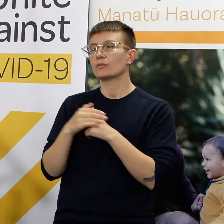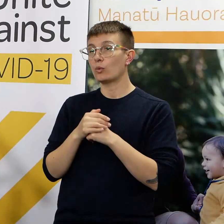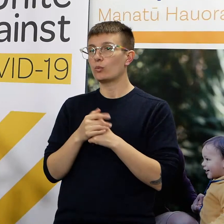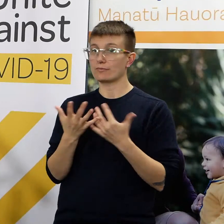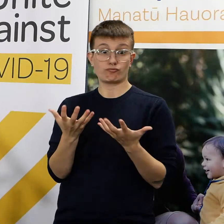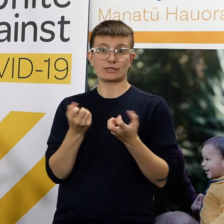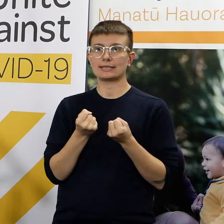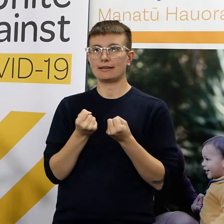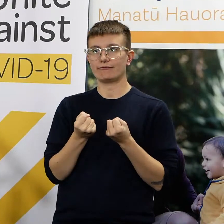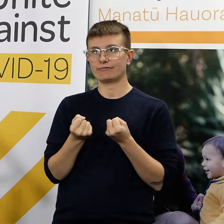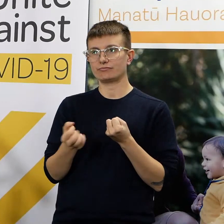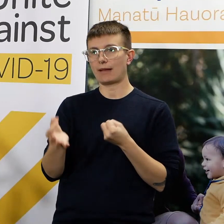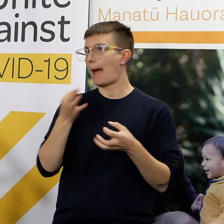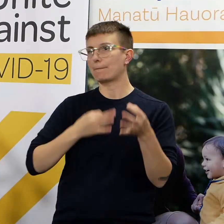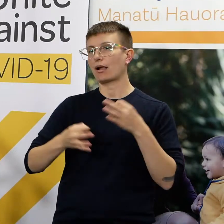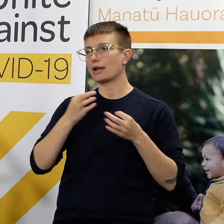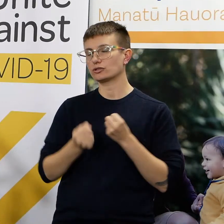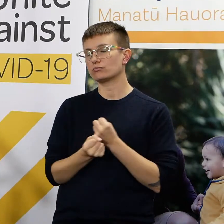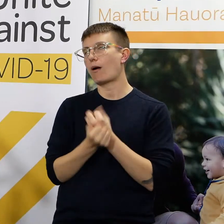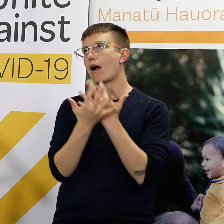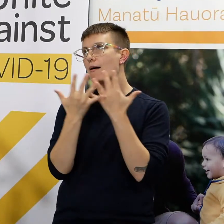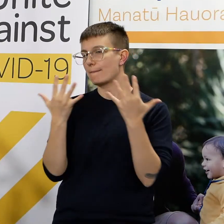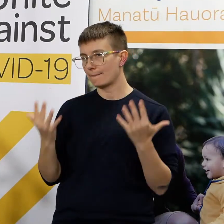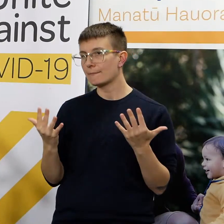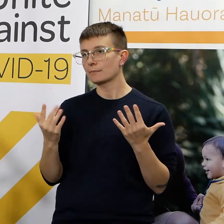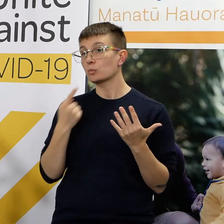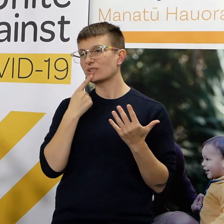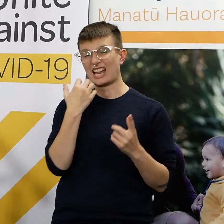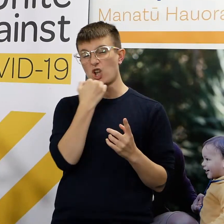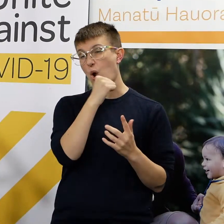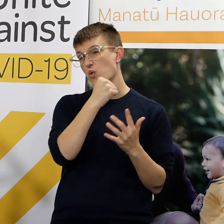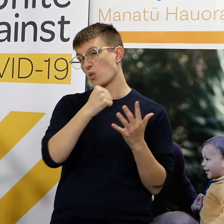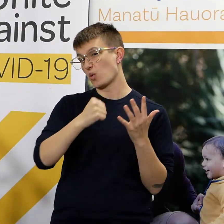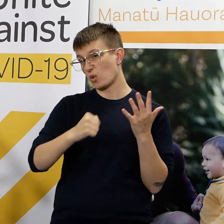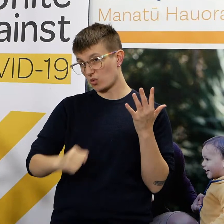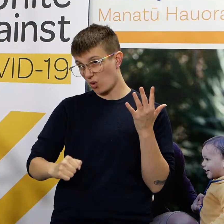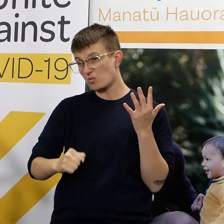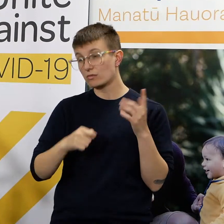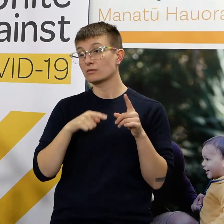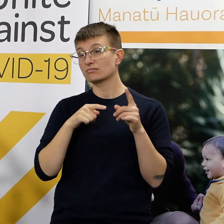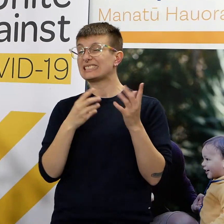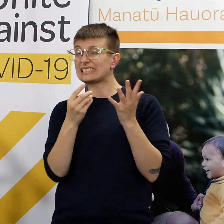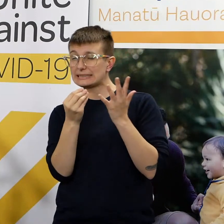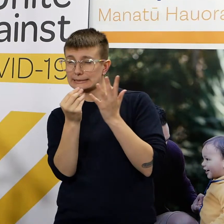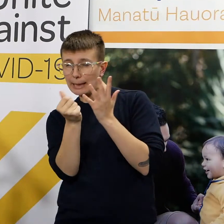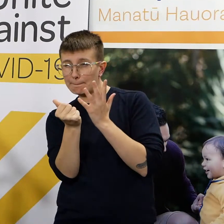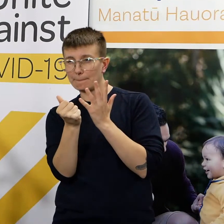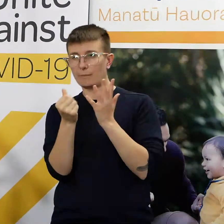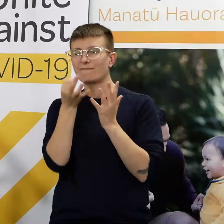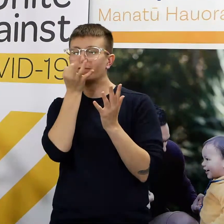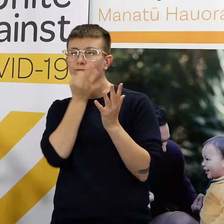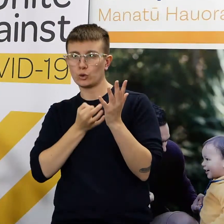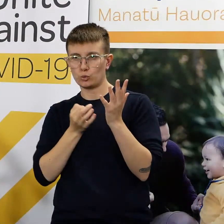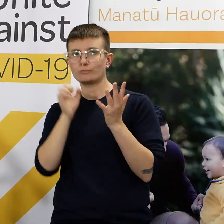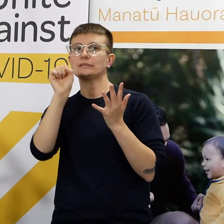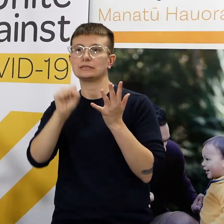There are-- just to reiterate that if an exemption is granted there has to be a very thorough plan that is pre-approved